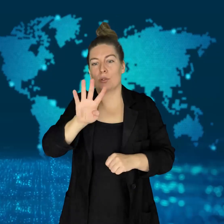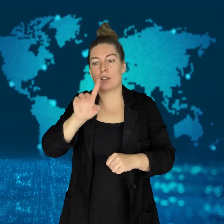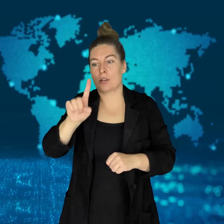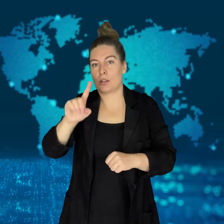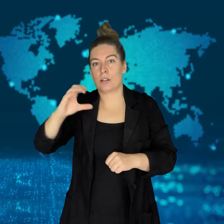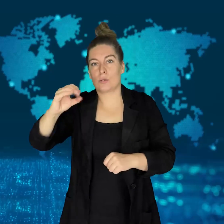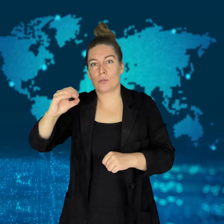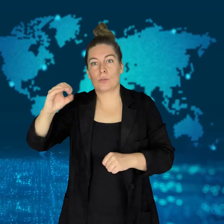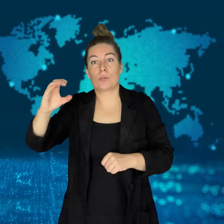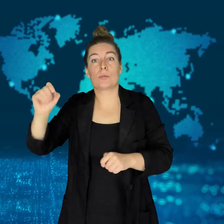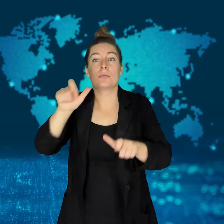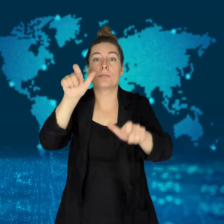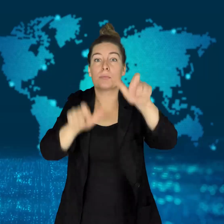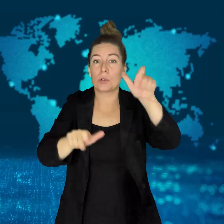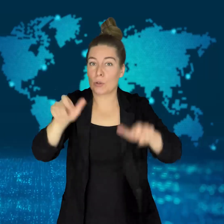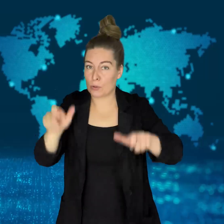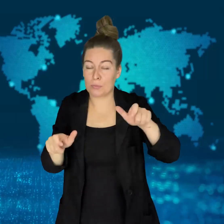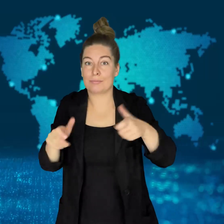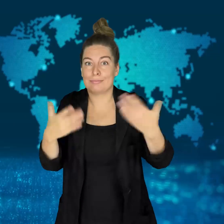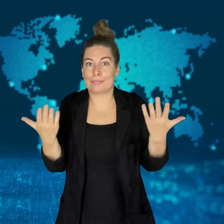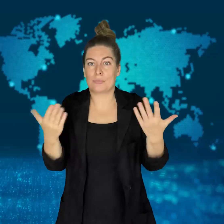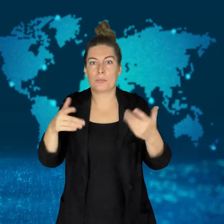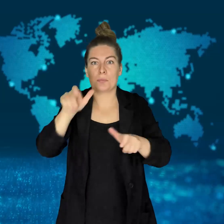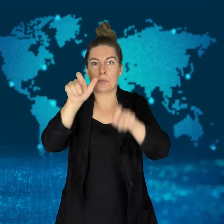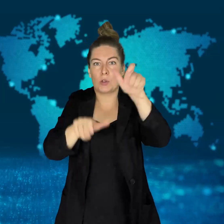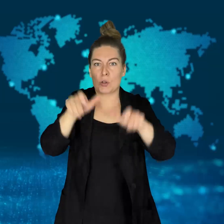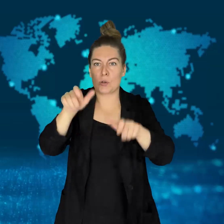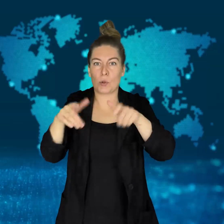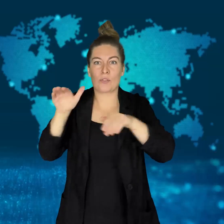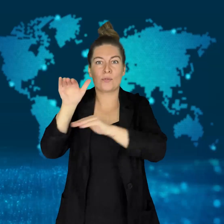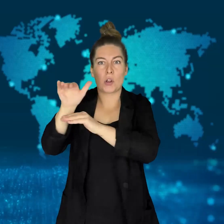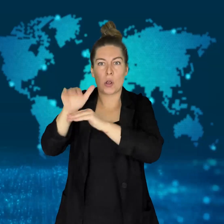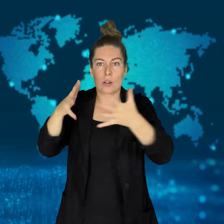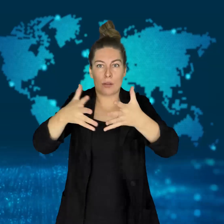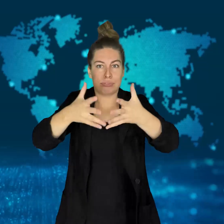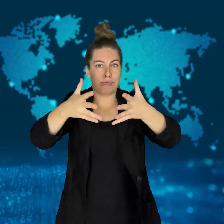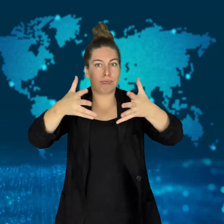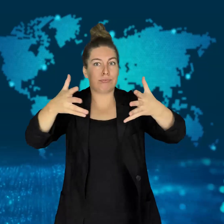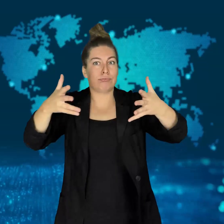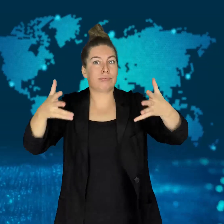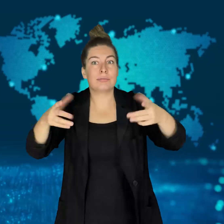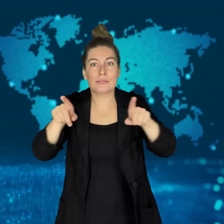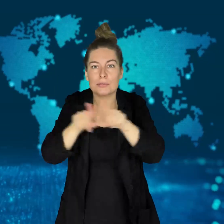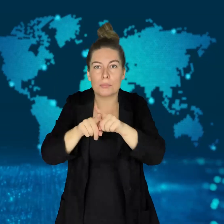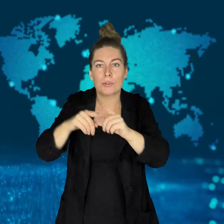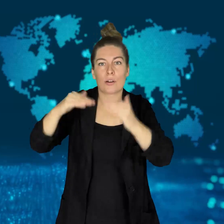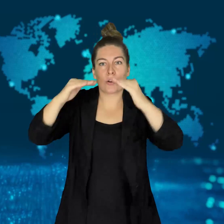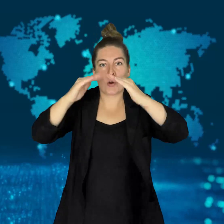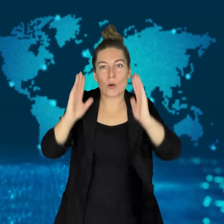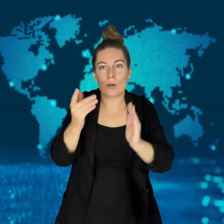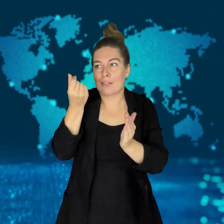More than 141,000 have arrived there since April of this year.